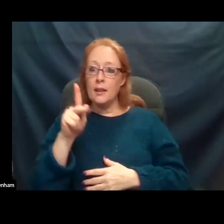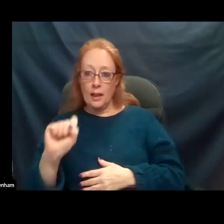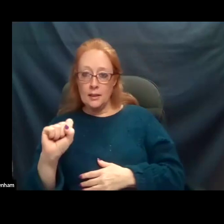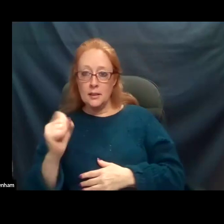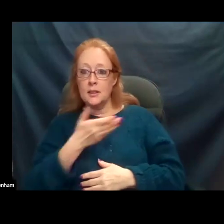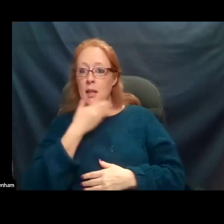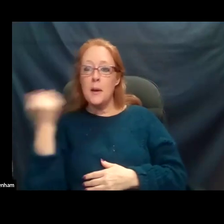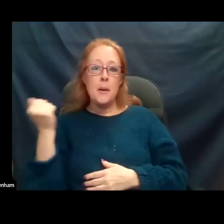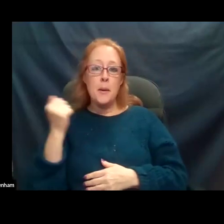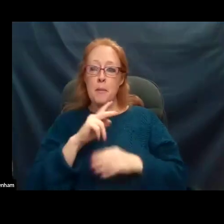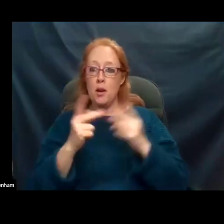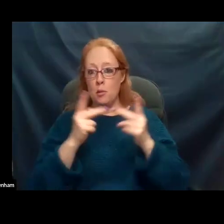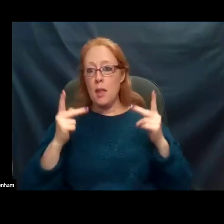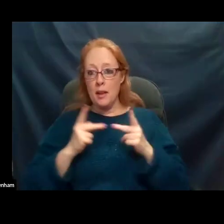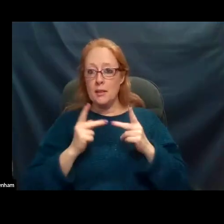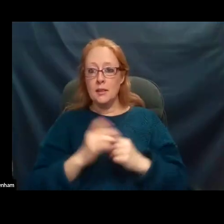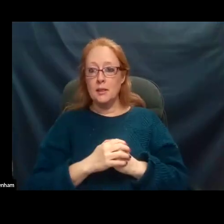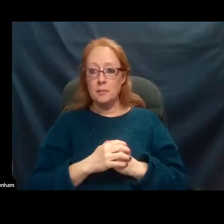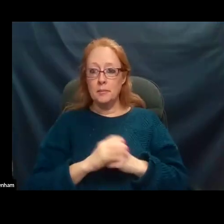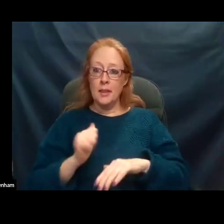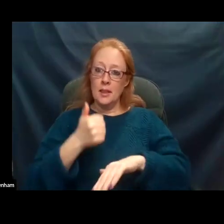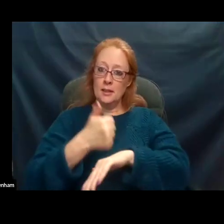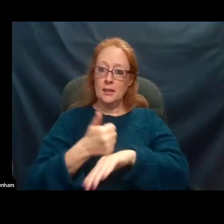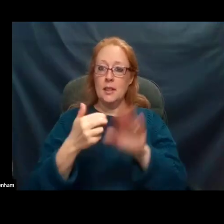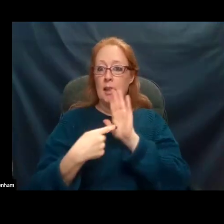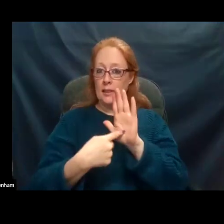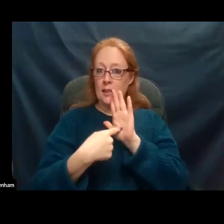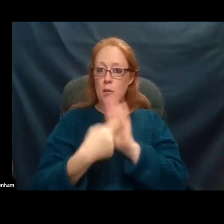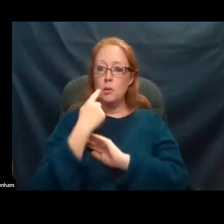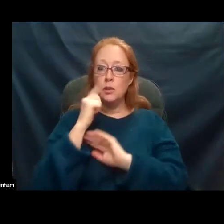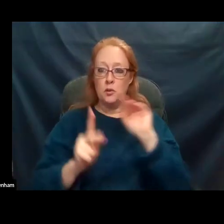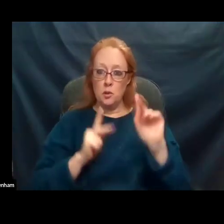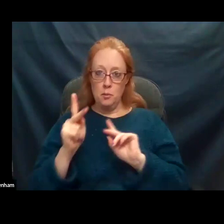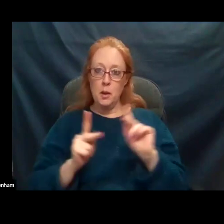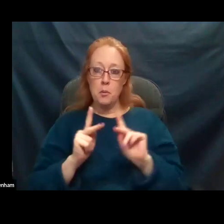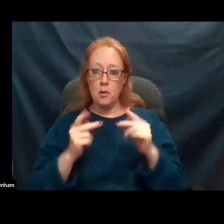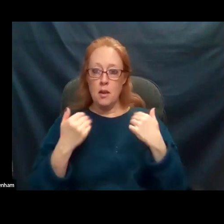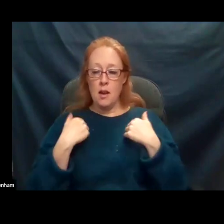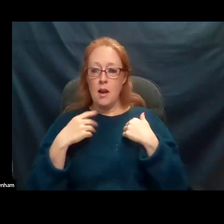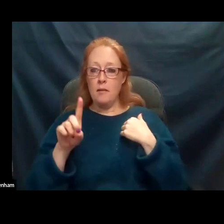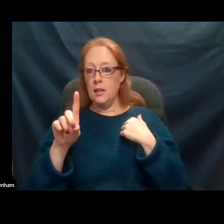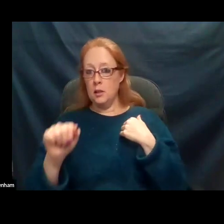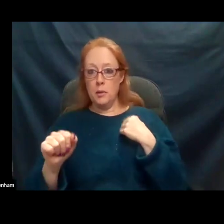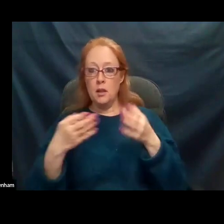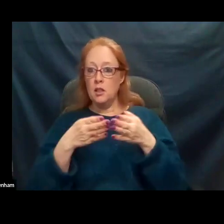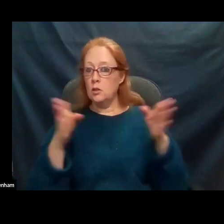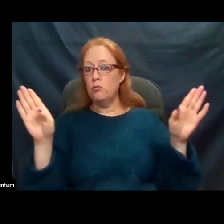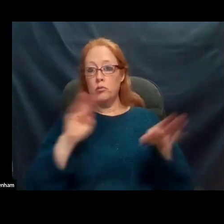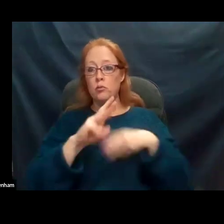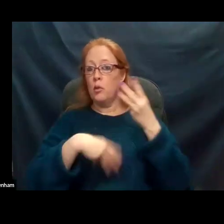We can make the world a better place. Make Kansas better place, you know, the nation a better place.